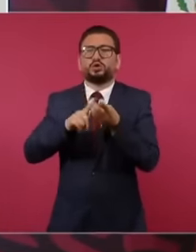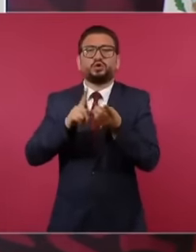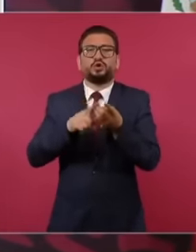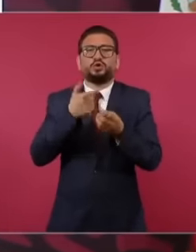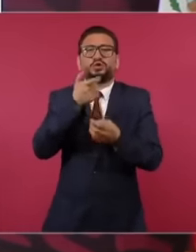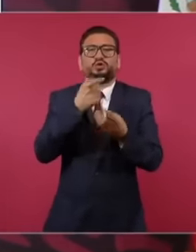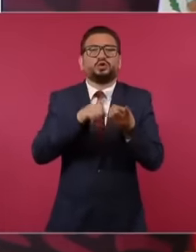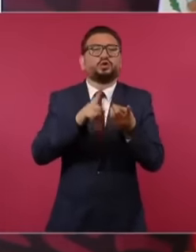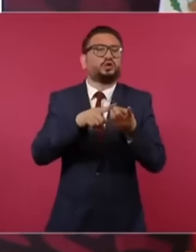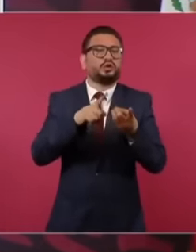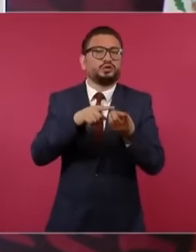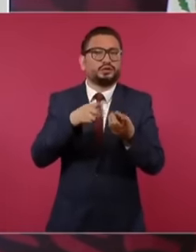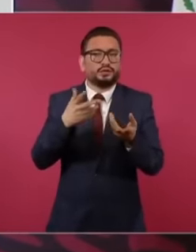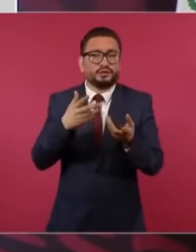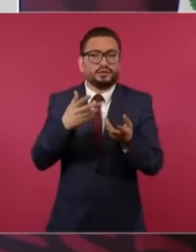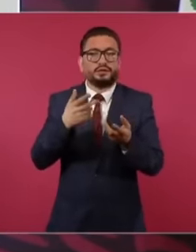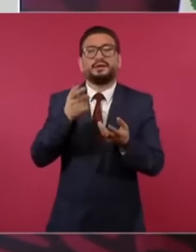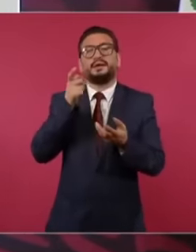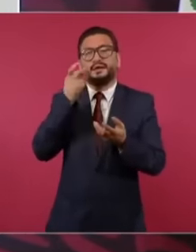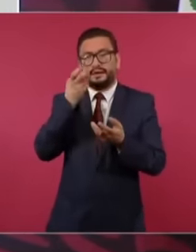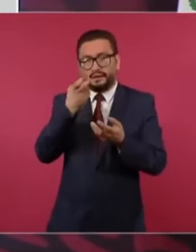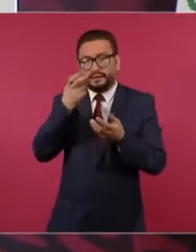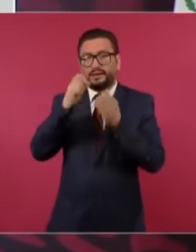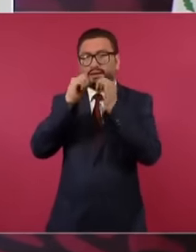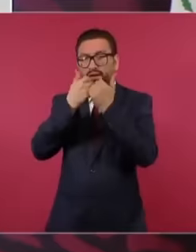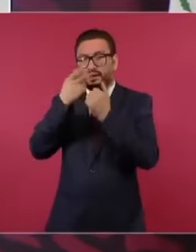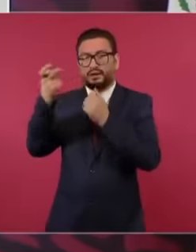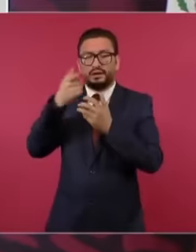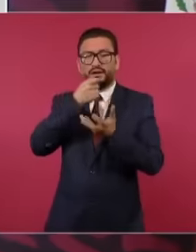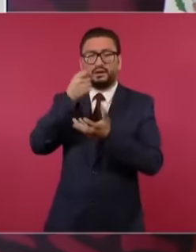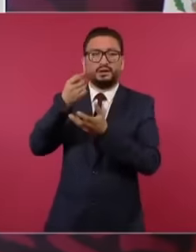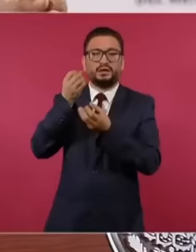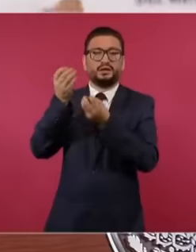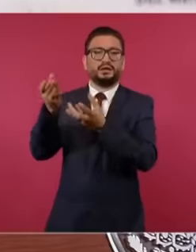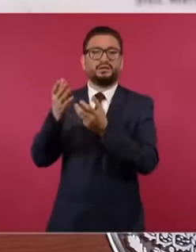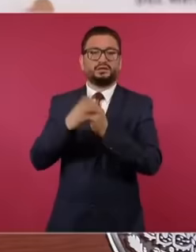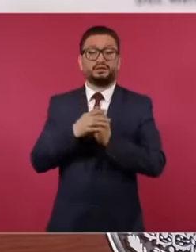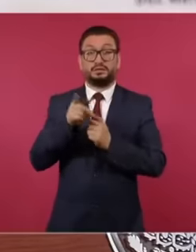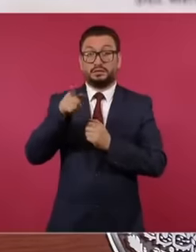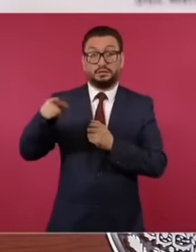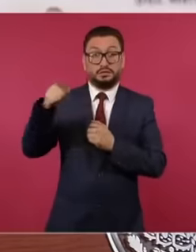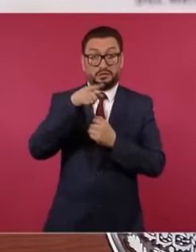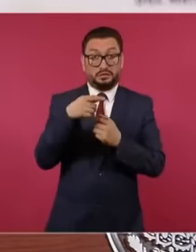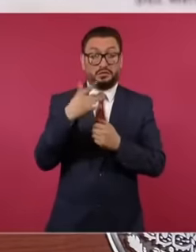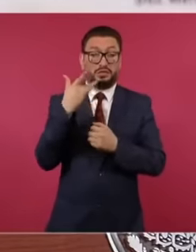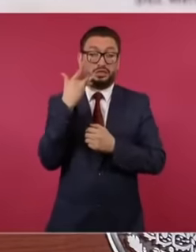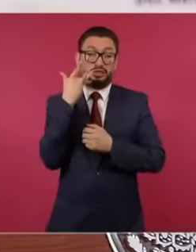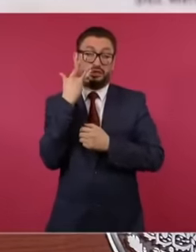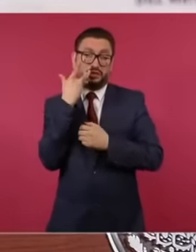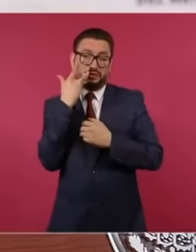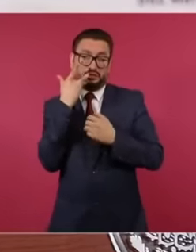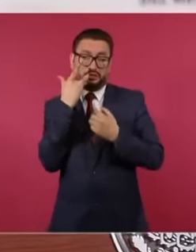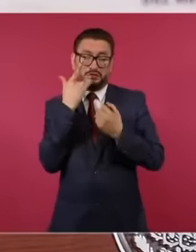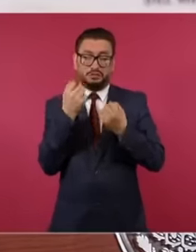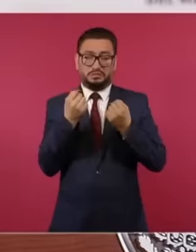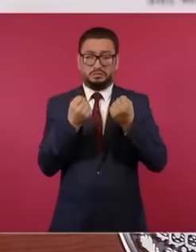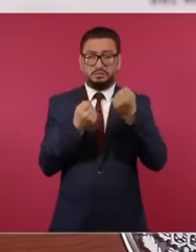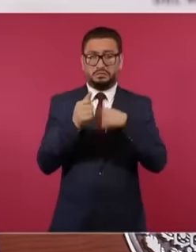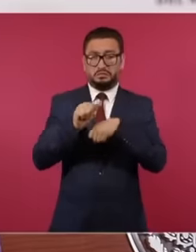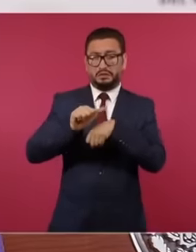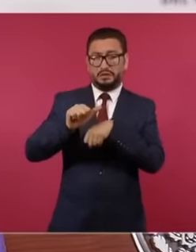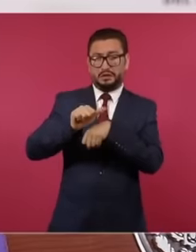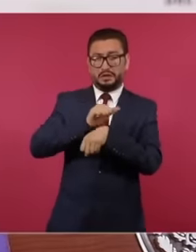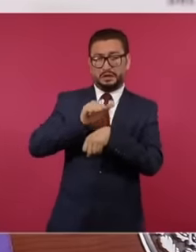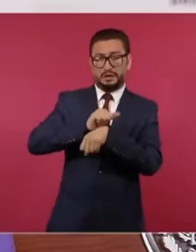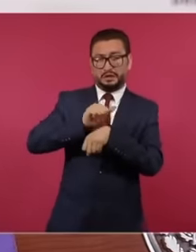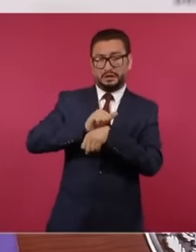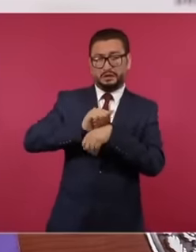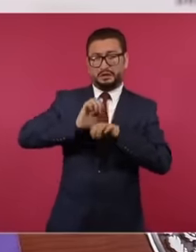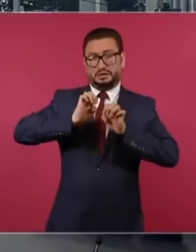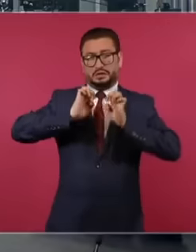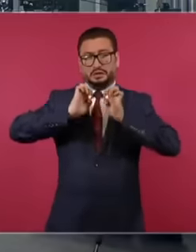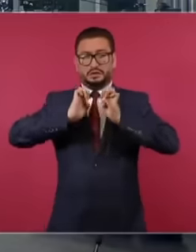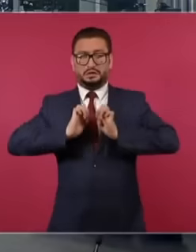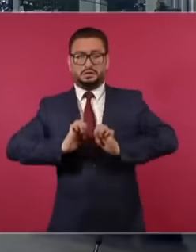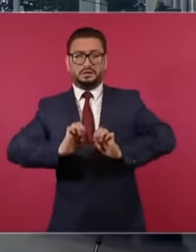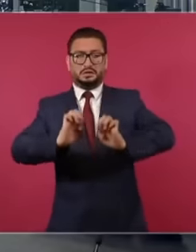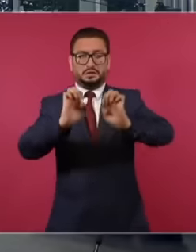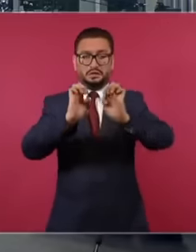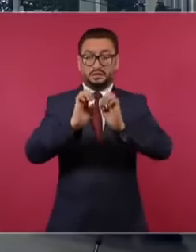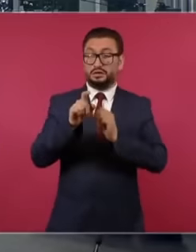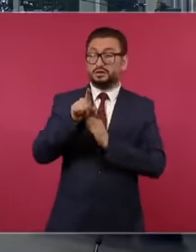of that money stay? In those devices, they bring luxury cars, they live in the best